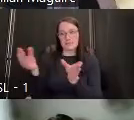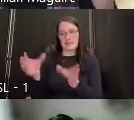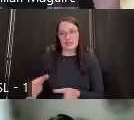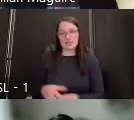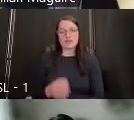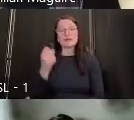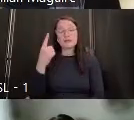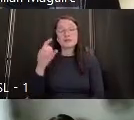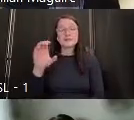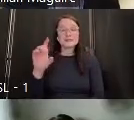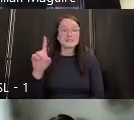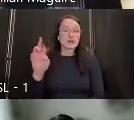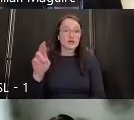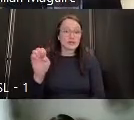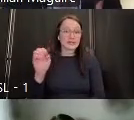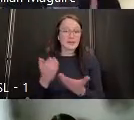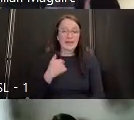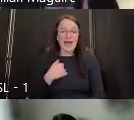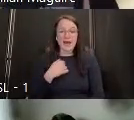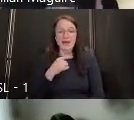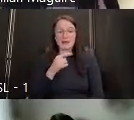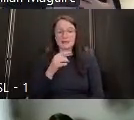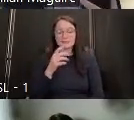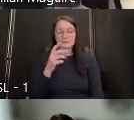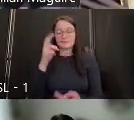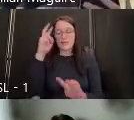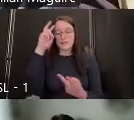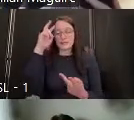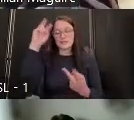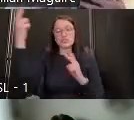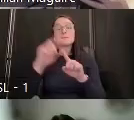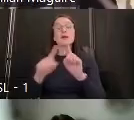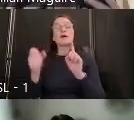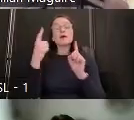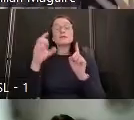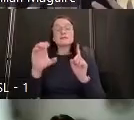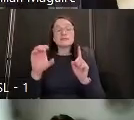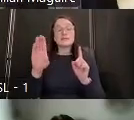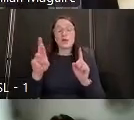I I may have misspoken at some point but CBRE is a corporate real estate and facilities management